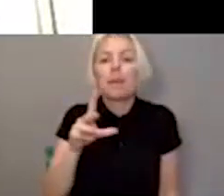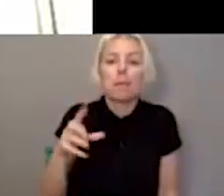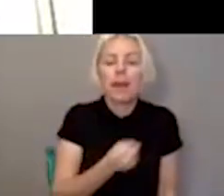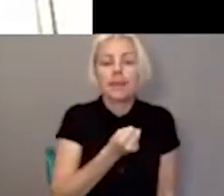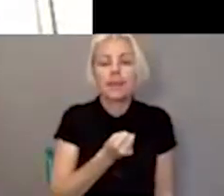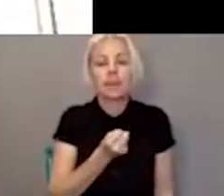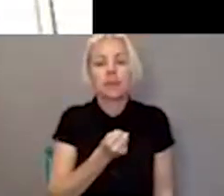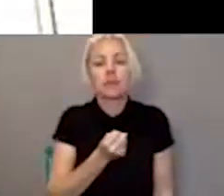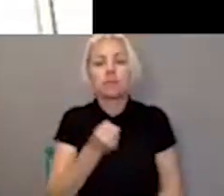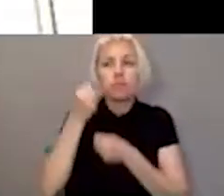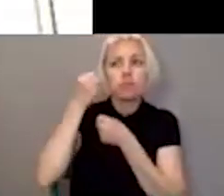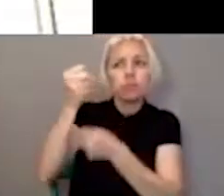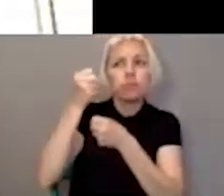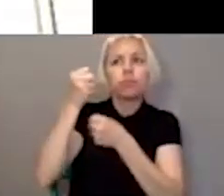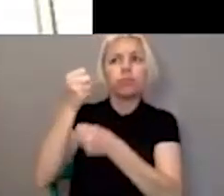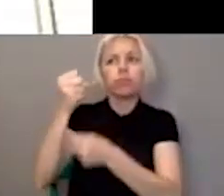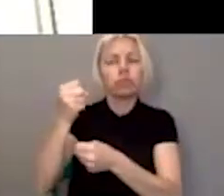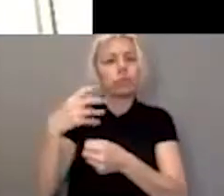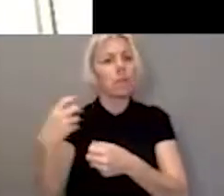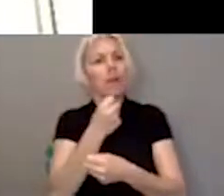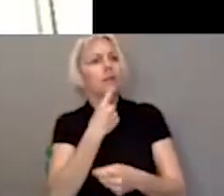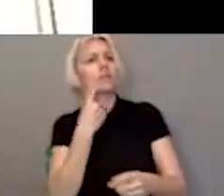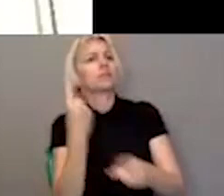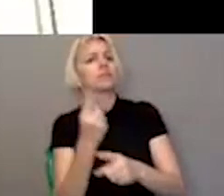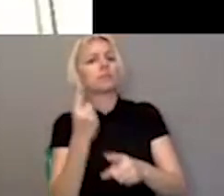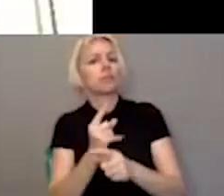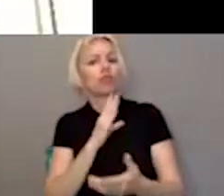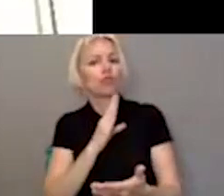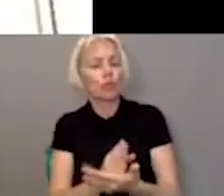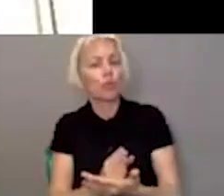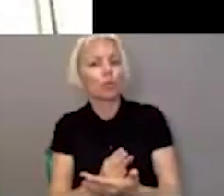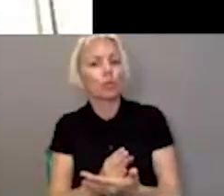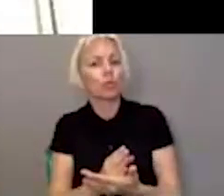doesn't happen because people have anything better to do in that. When we talk about the